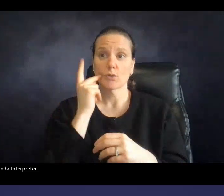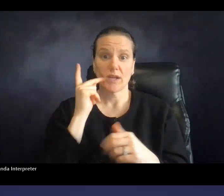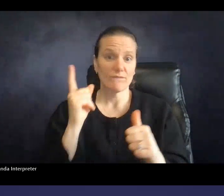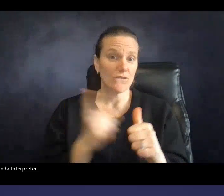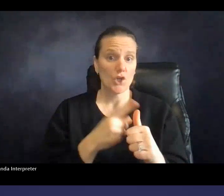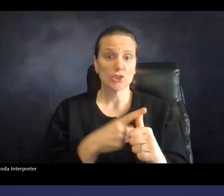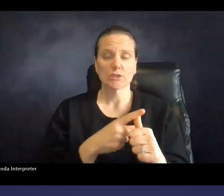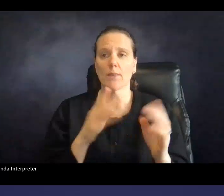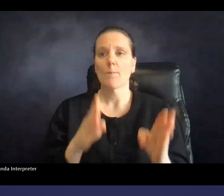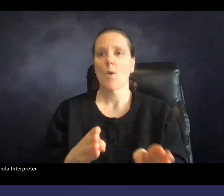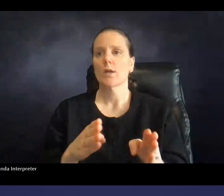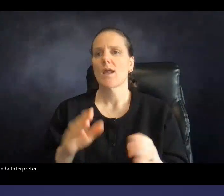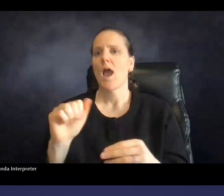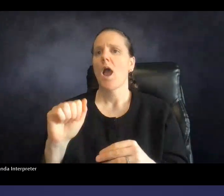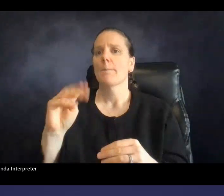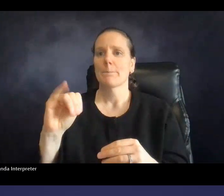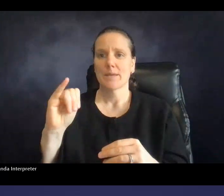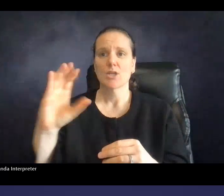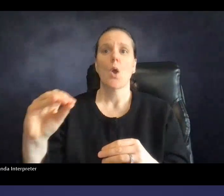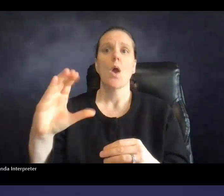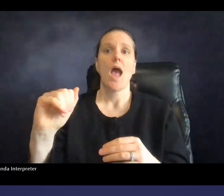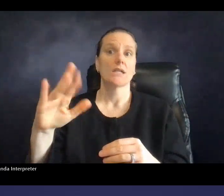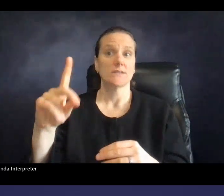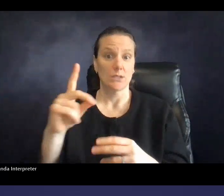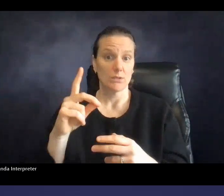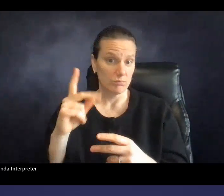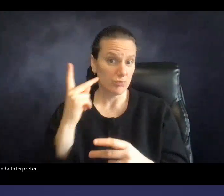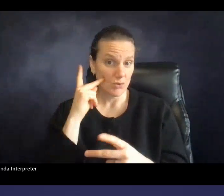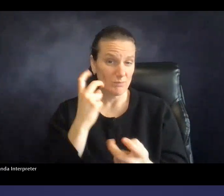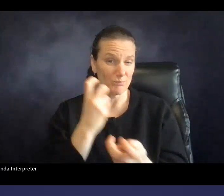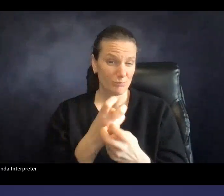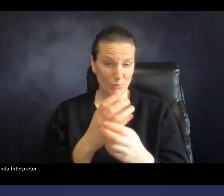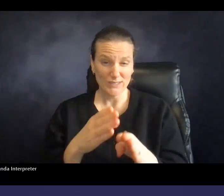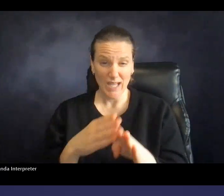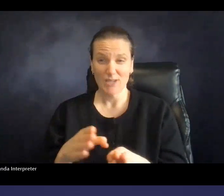amino acids, what protein breaks down into stabilizes blood sugar levels.